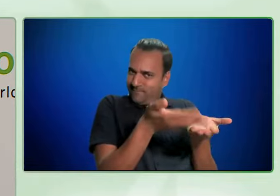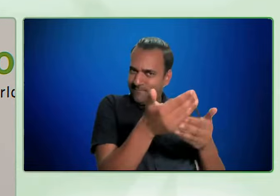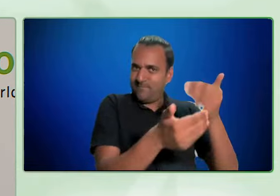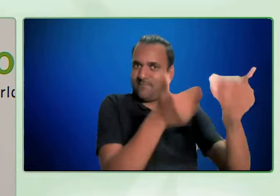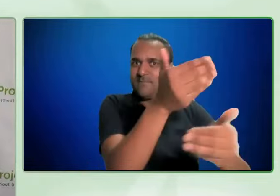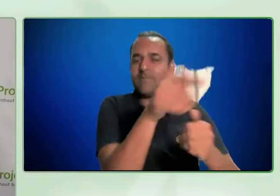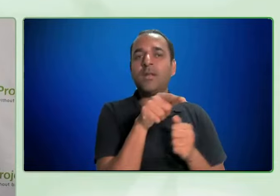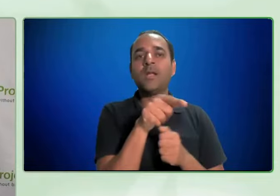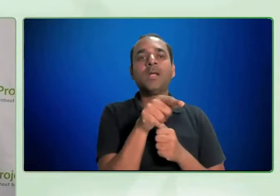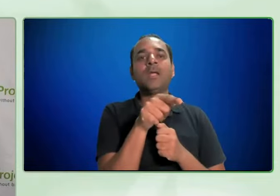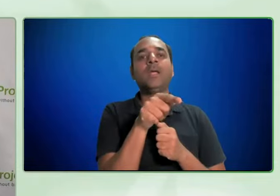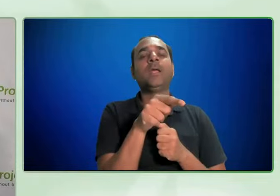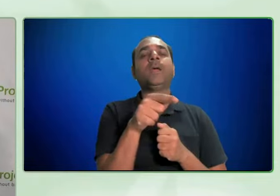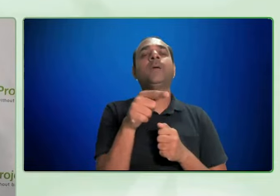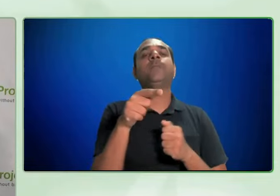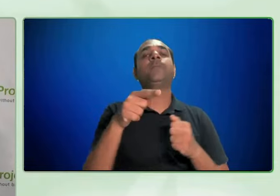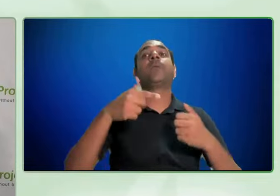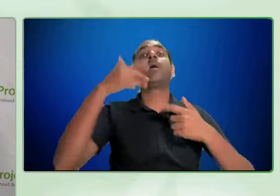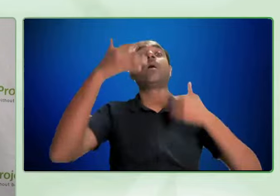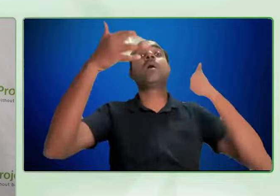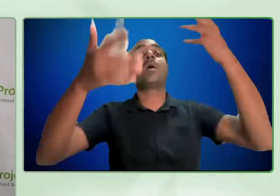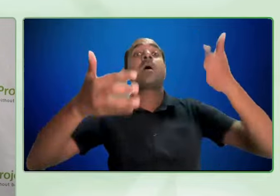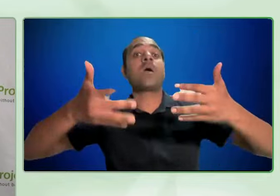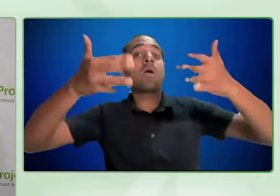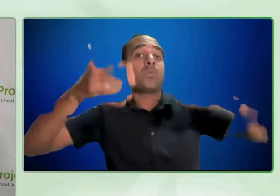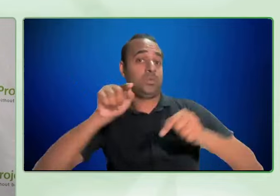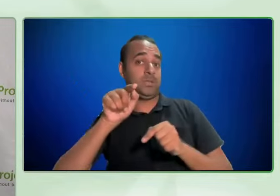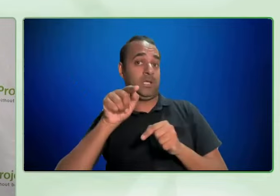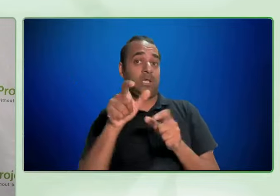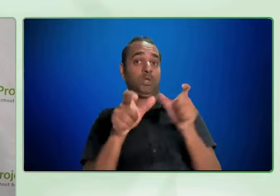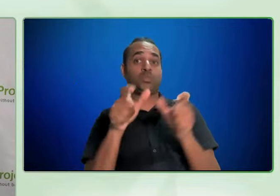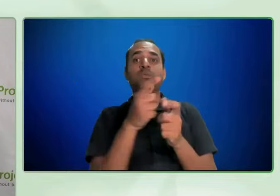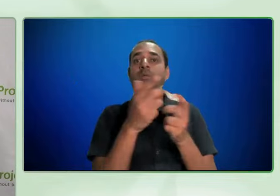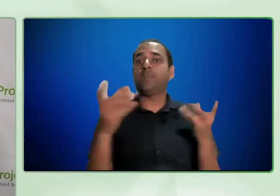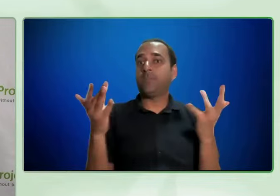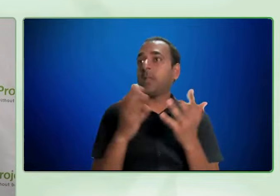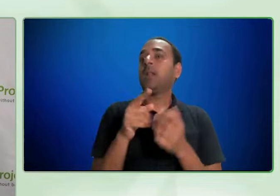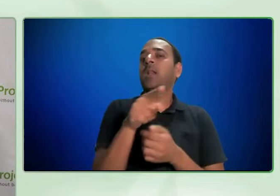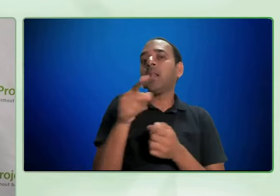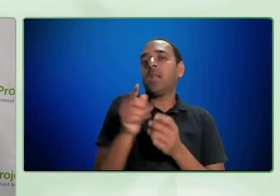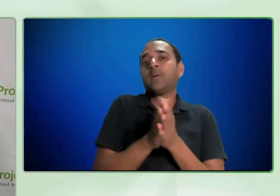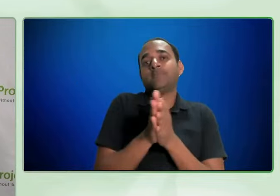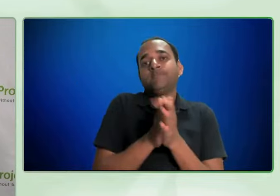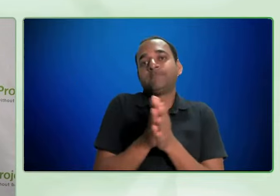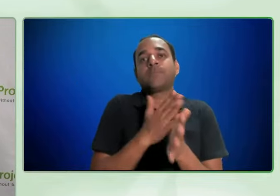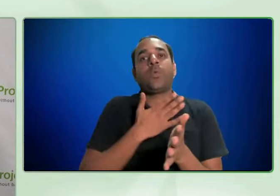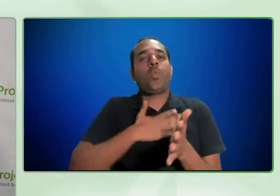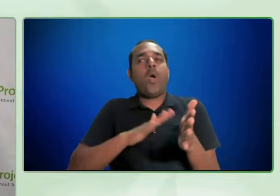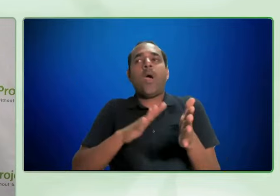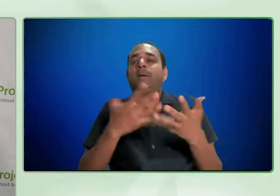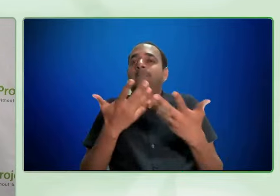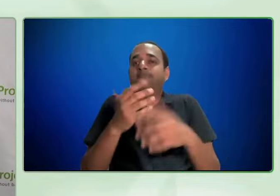What I'm interested to hear about is disaster risk reduction.